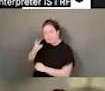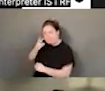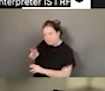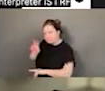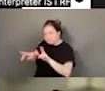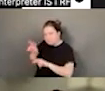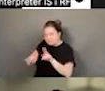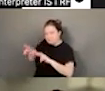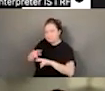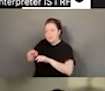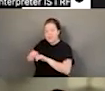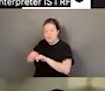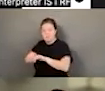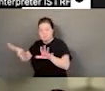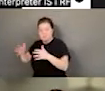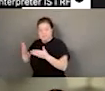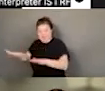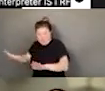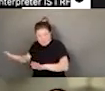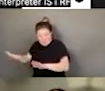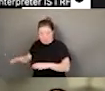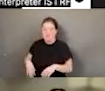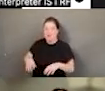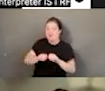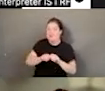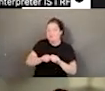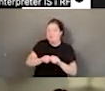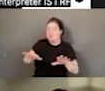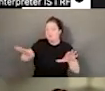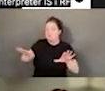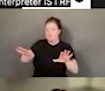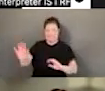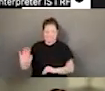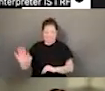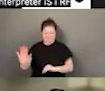And some users tested prototypes that didn't include this criteria.